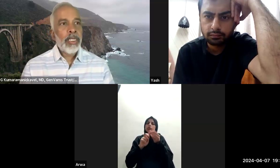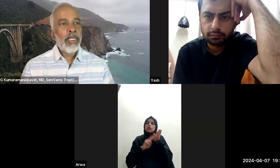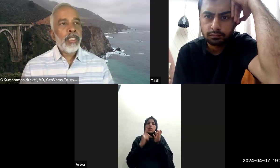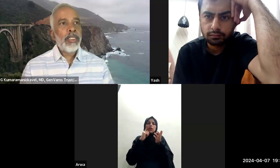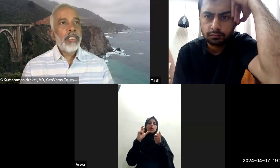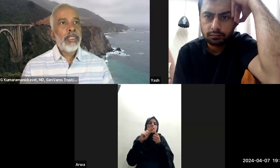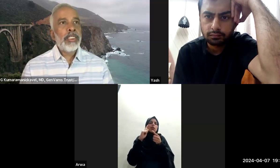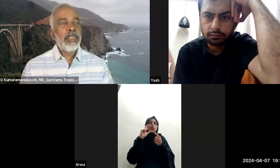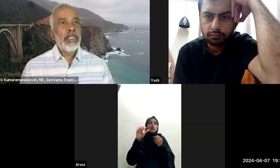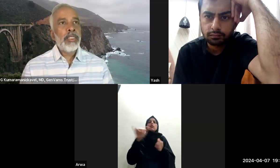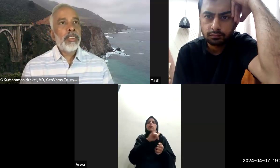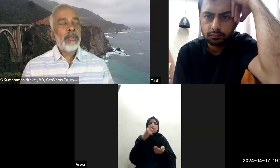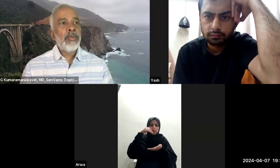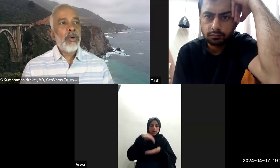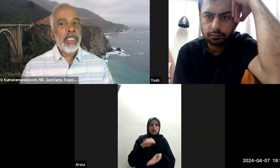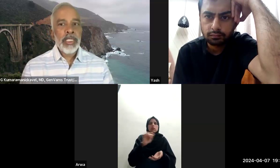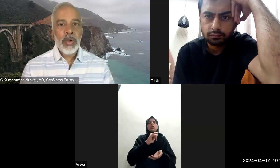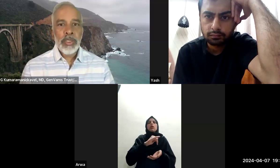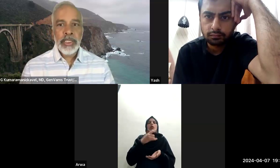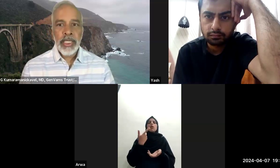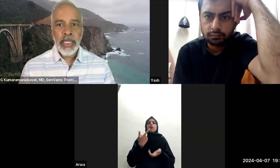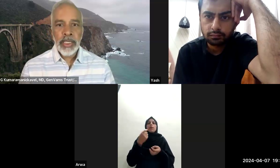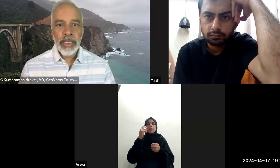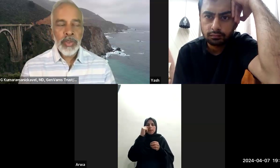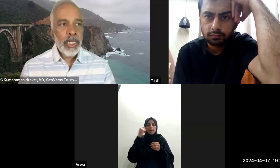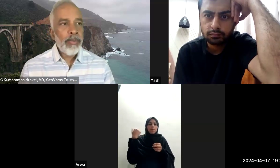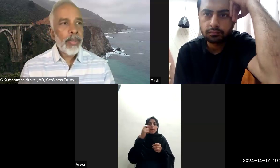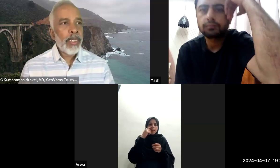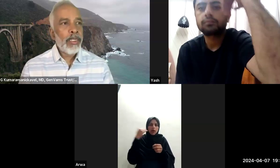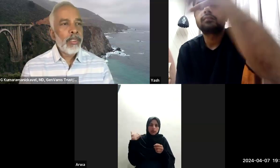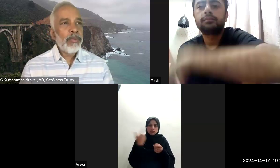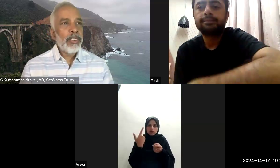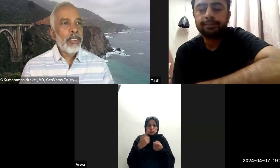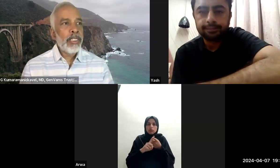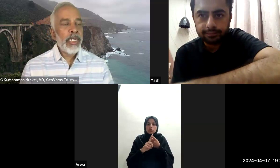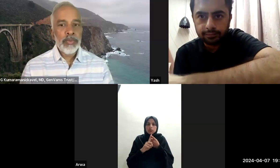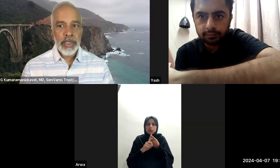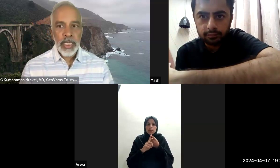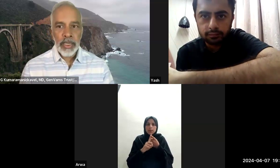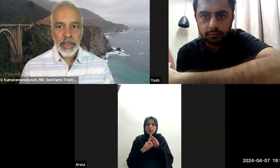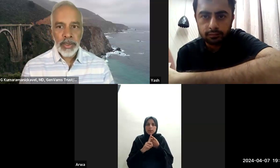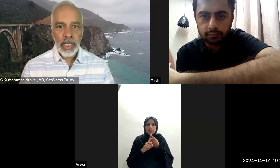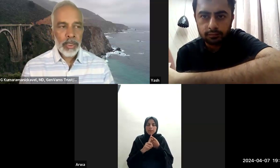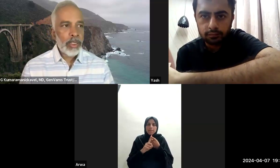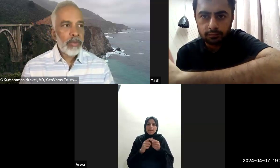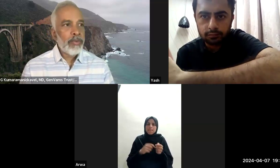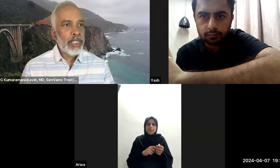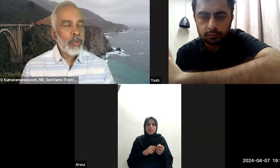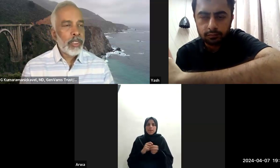are just vomiting out the genetics to them and we end up with that. That's not the way we do it